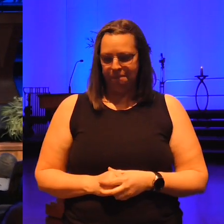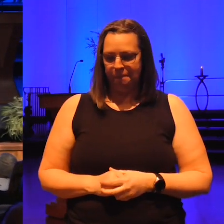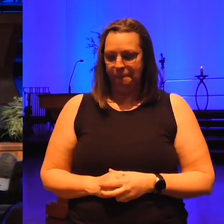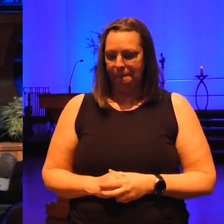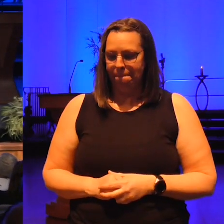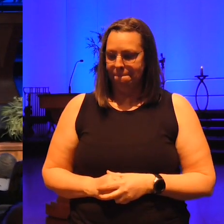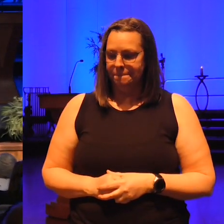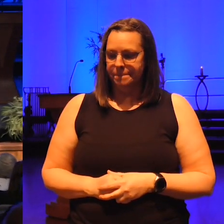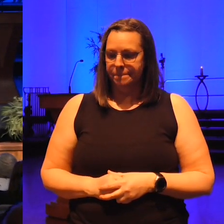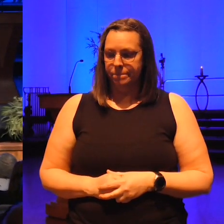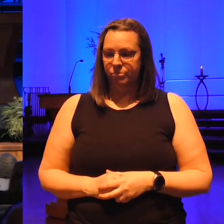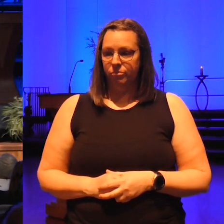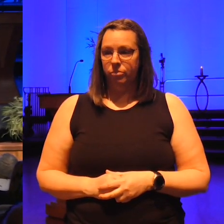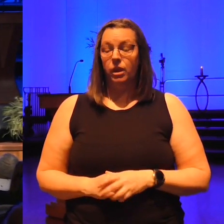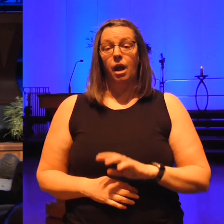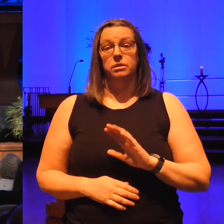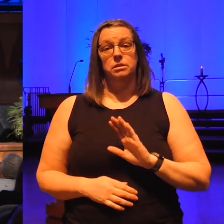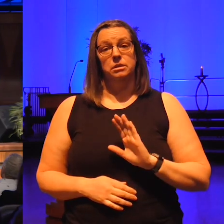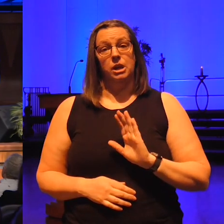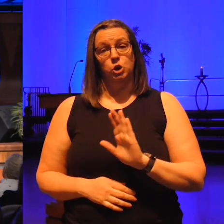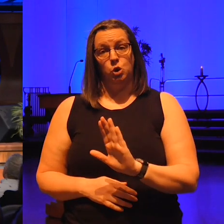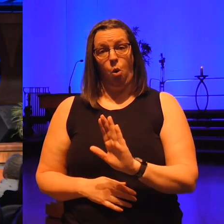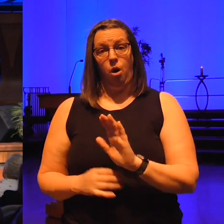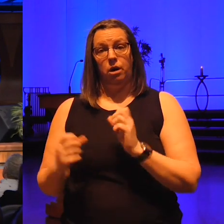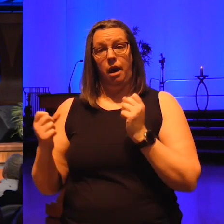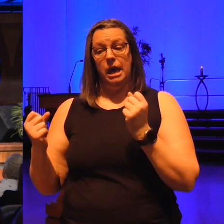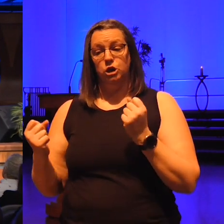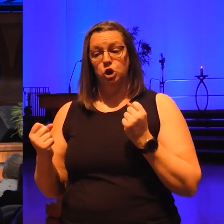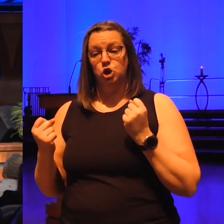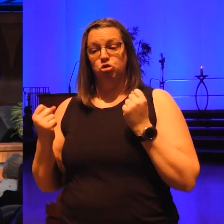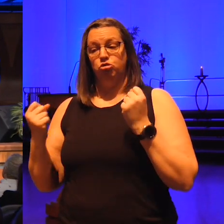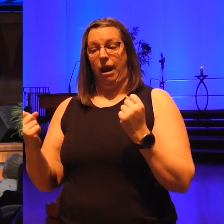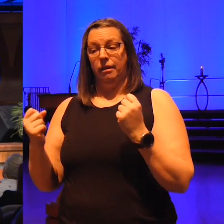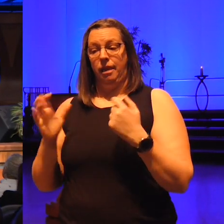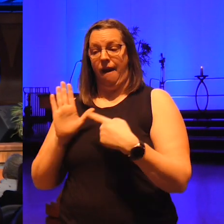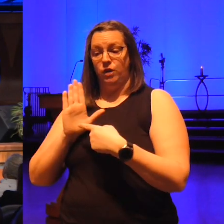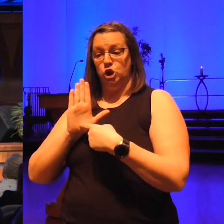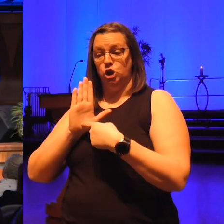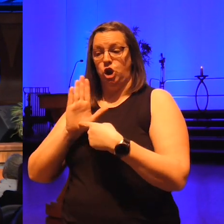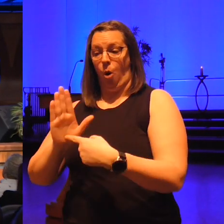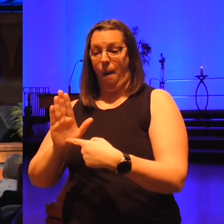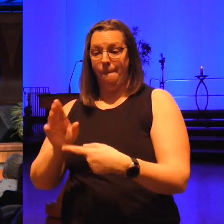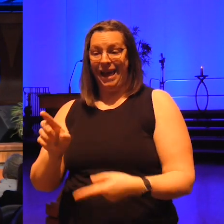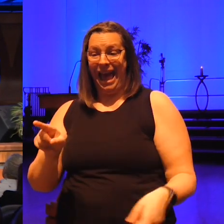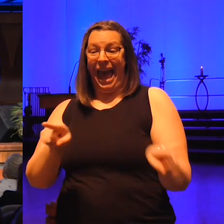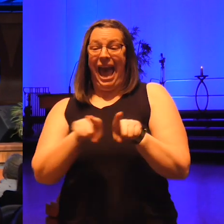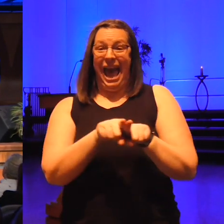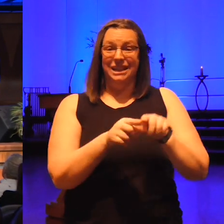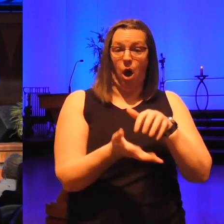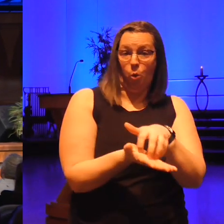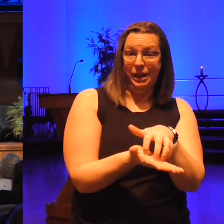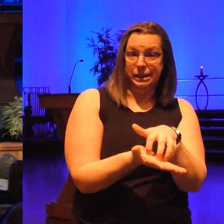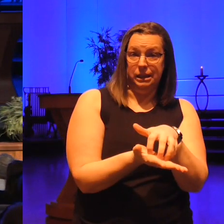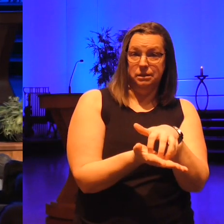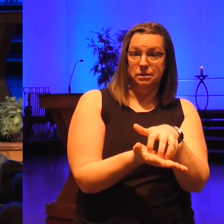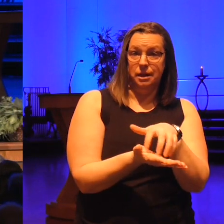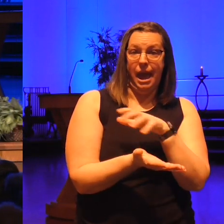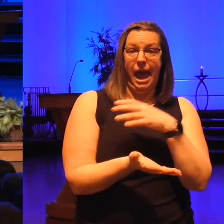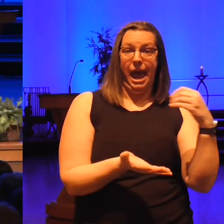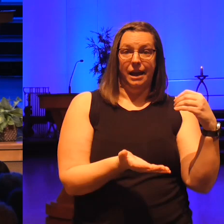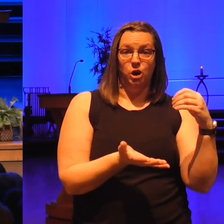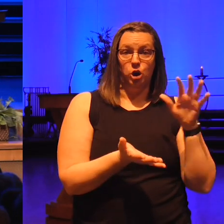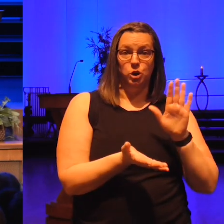strength ever manifest itself as weakness and does your weakness ever manifest itself as